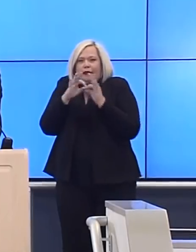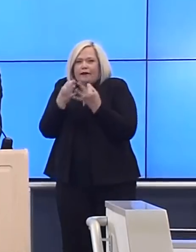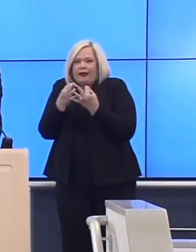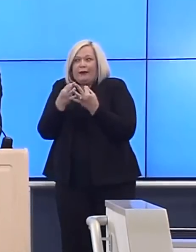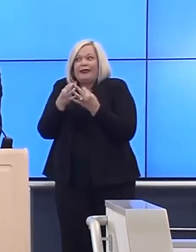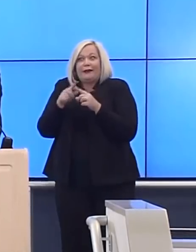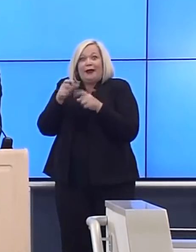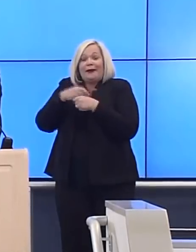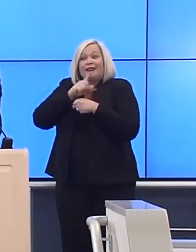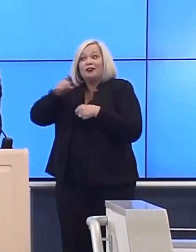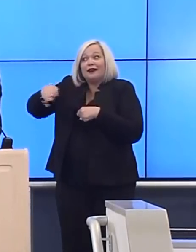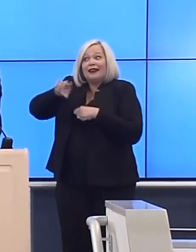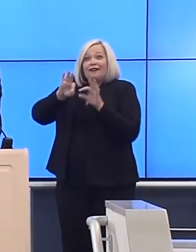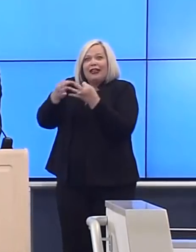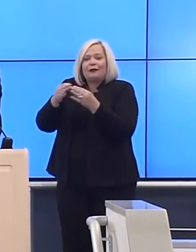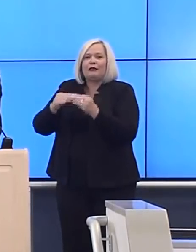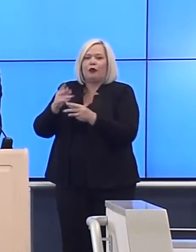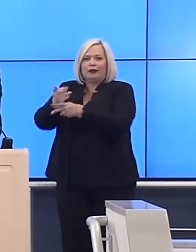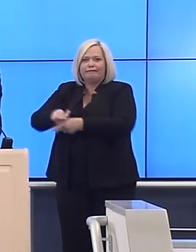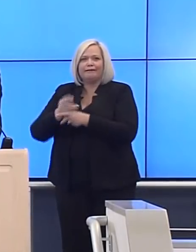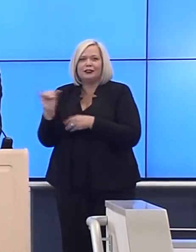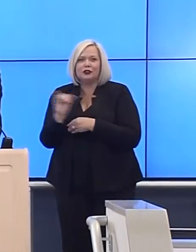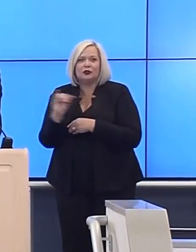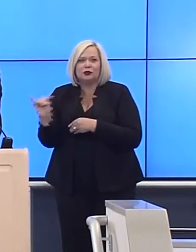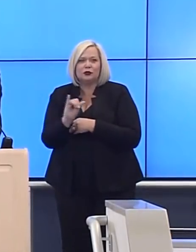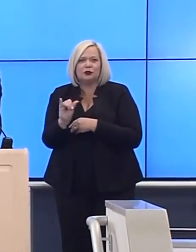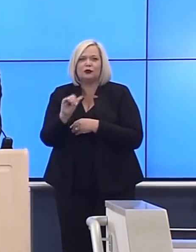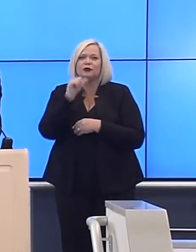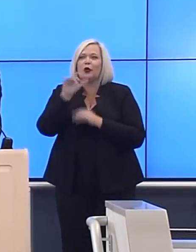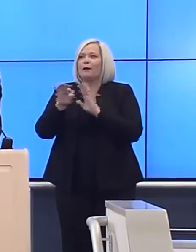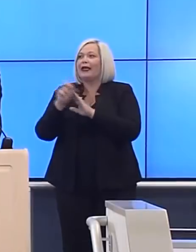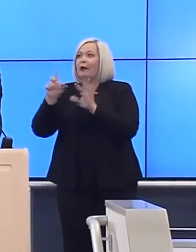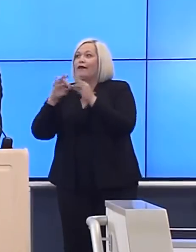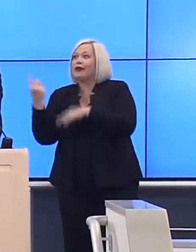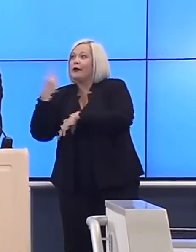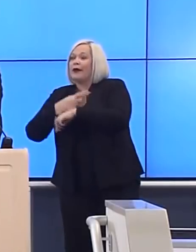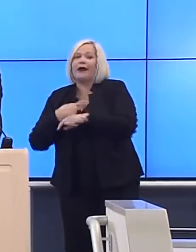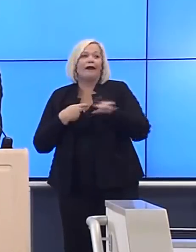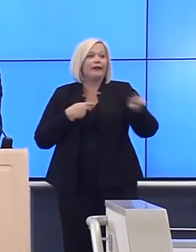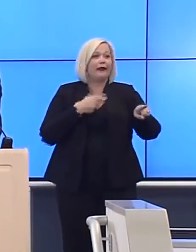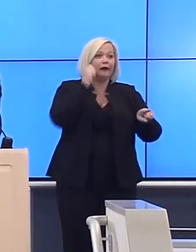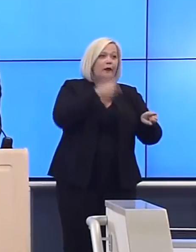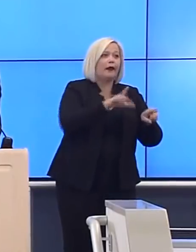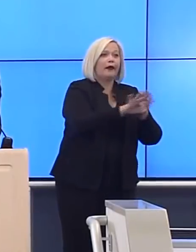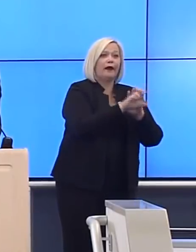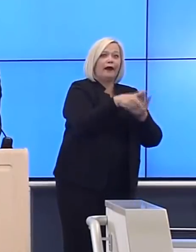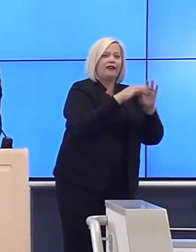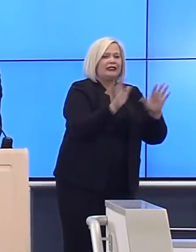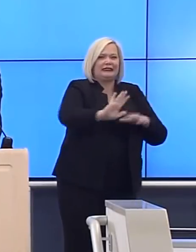GOING TO DO IT, WE STRONGLY URGE EACH FAMILY TOGETHER OVER THESE 3 WEEKS WITH ONLY ONE OTHER FAMILY THAT IS ALSO BEING CAUTIOUS VERSUS CHOOSING